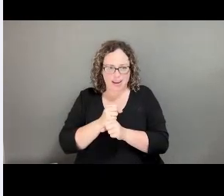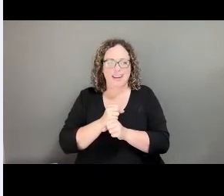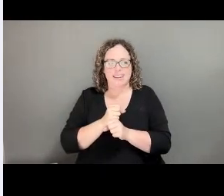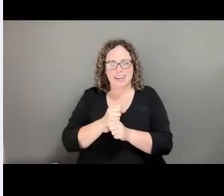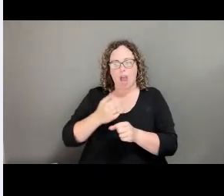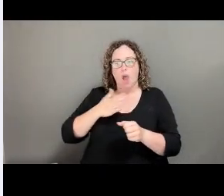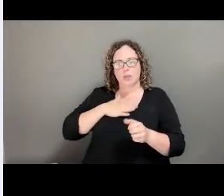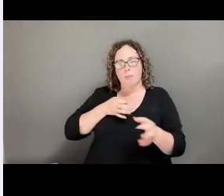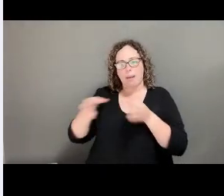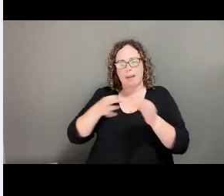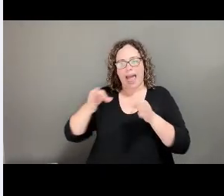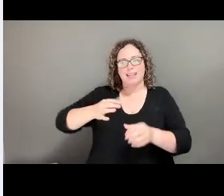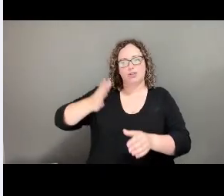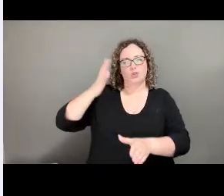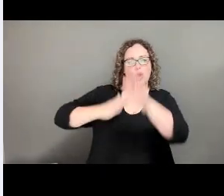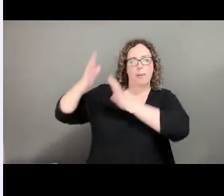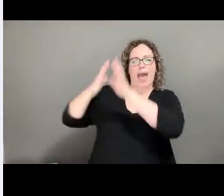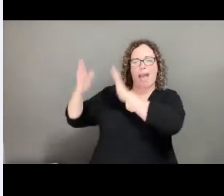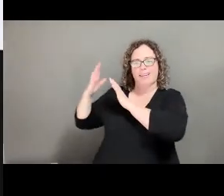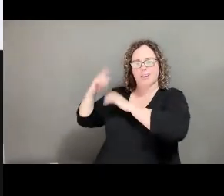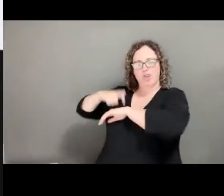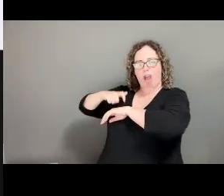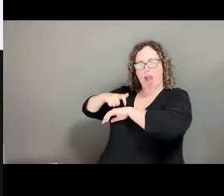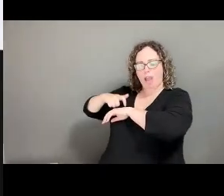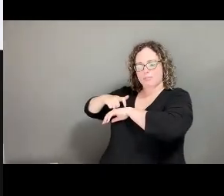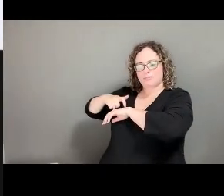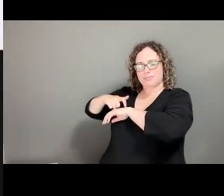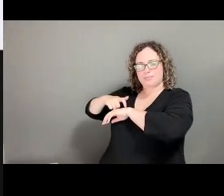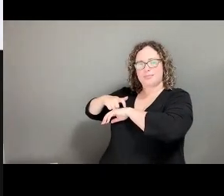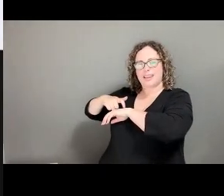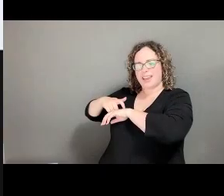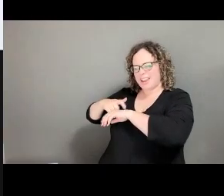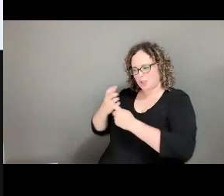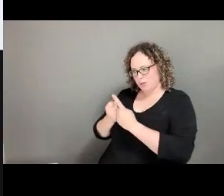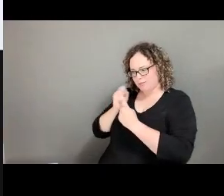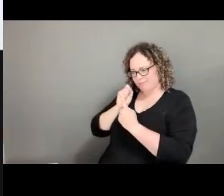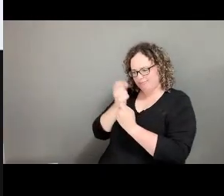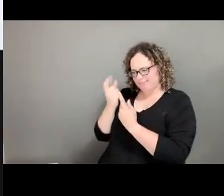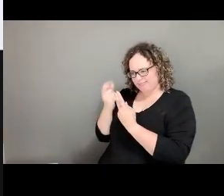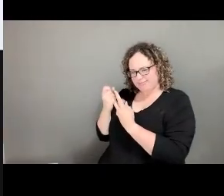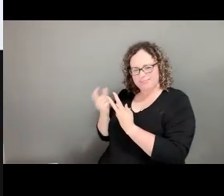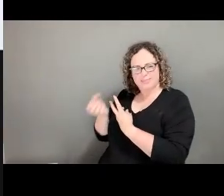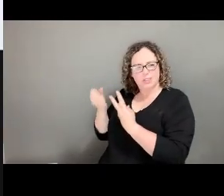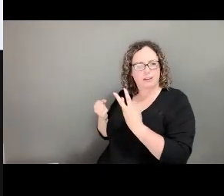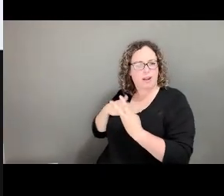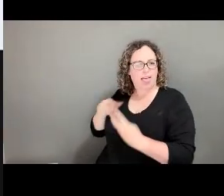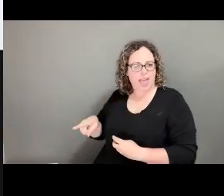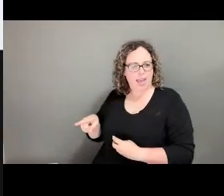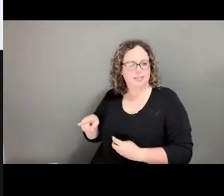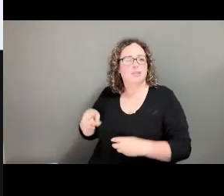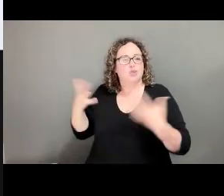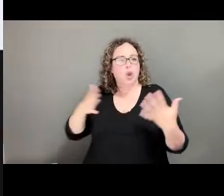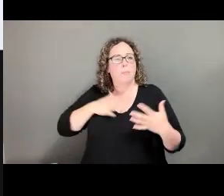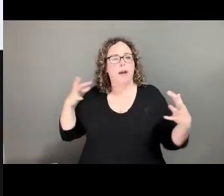Yeah. My cunning plan is just bringing the back enough of a population to be viable. So my final thoughts.